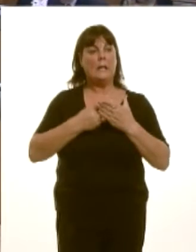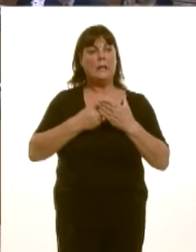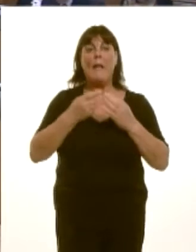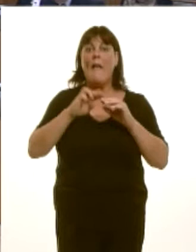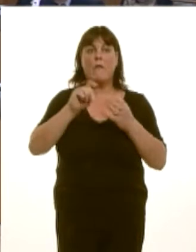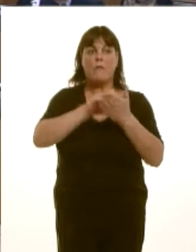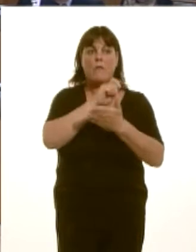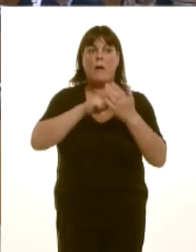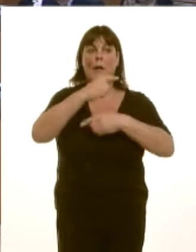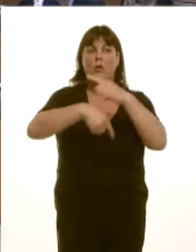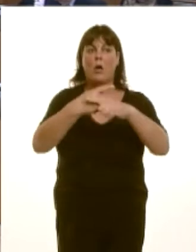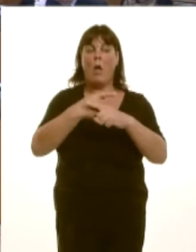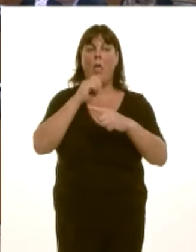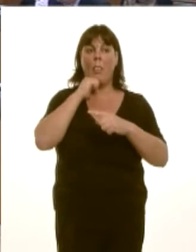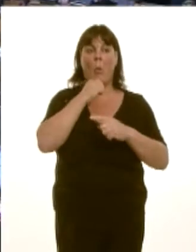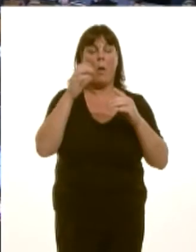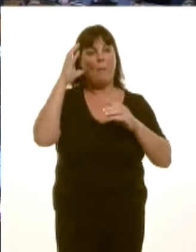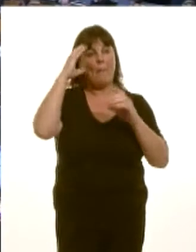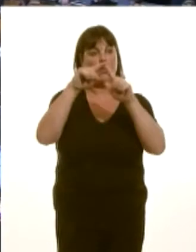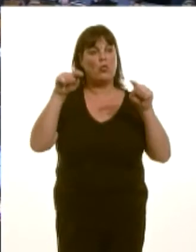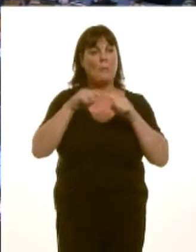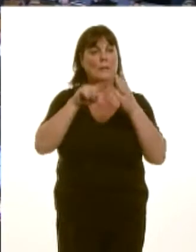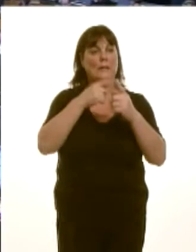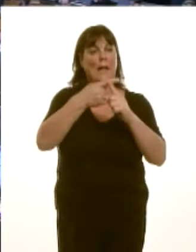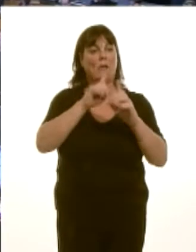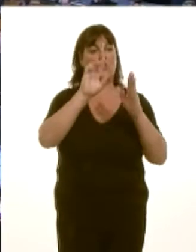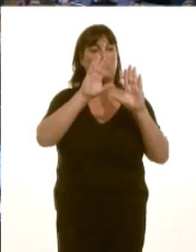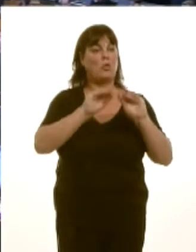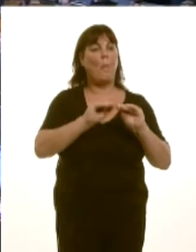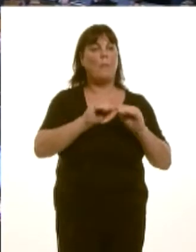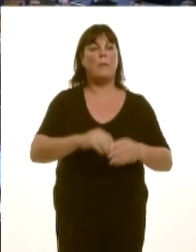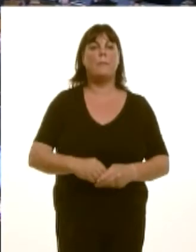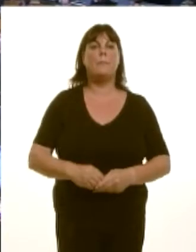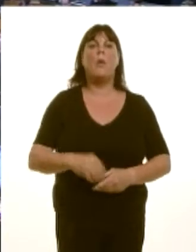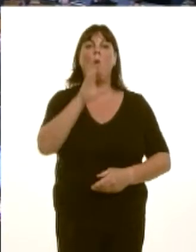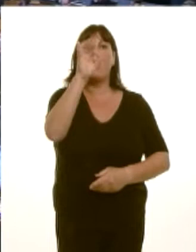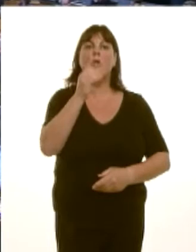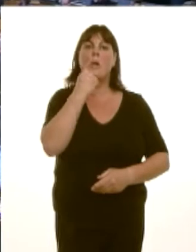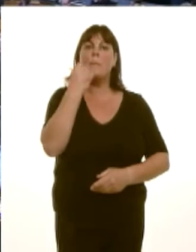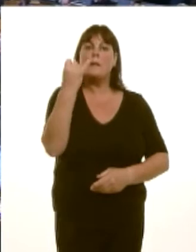Mark Isherwood: 6. Will the First Minister outline the Welsh Government's policy in relation to the treatment of child cancers?